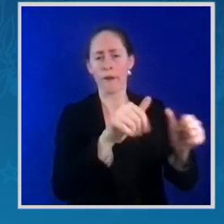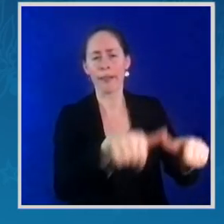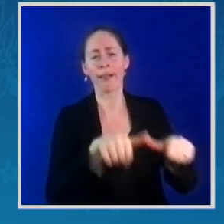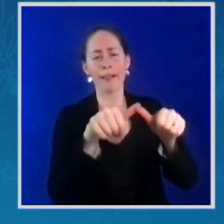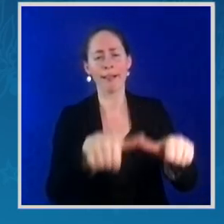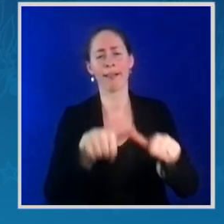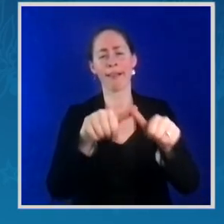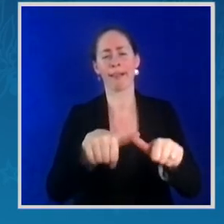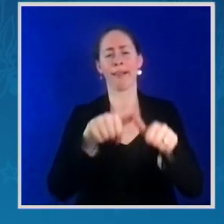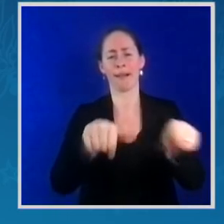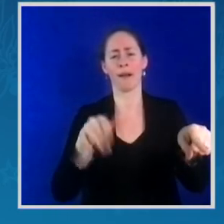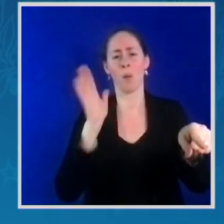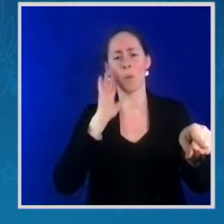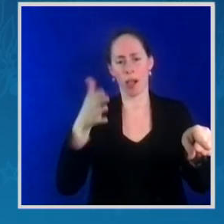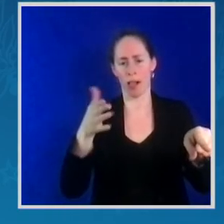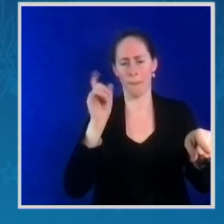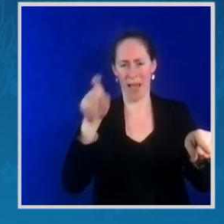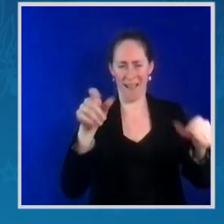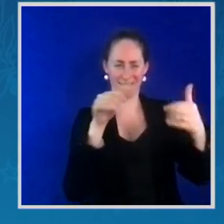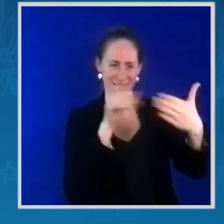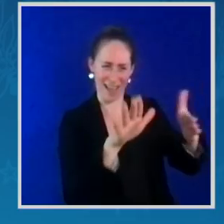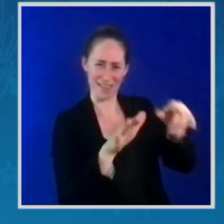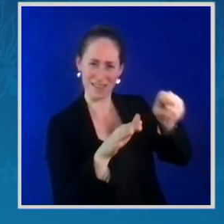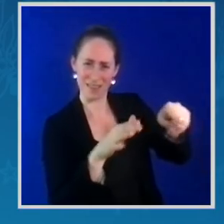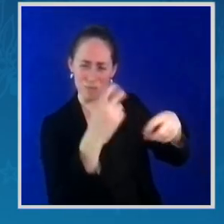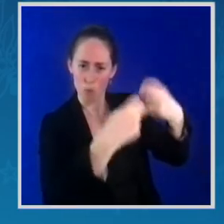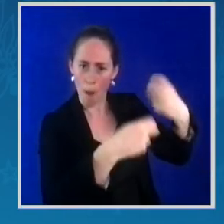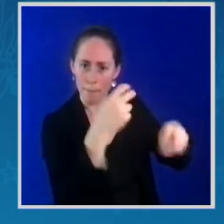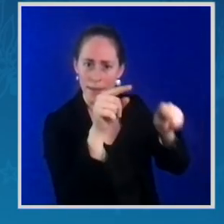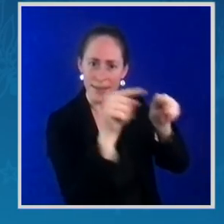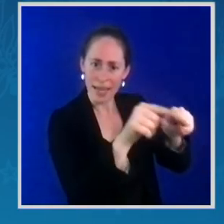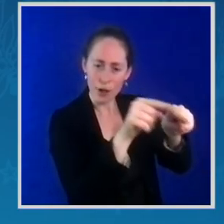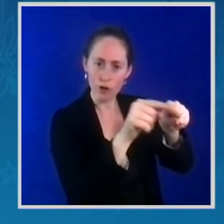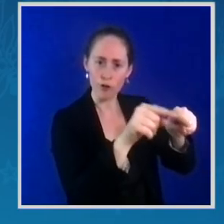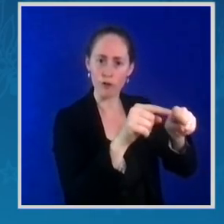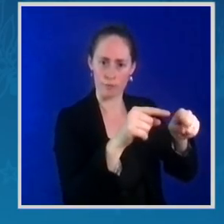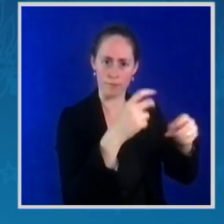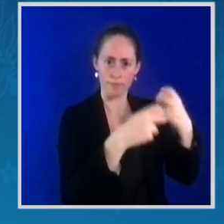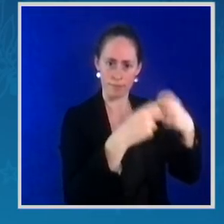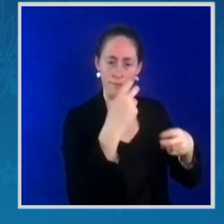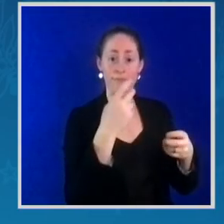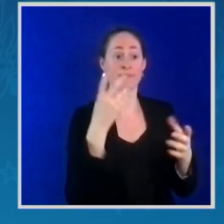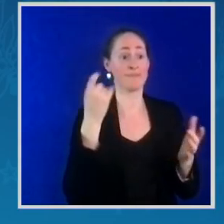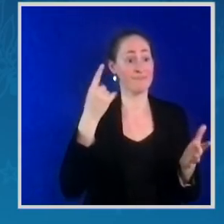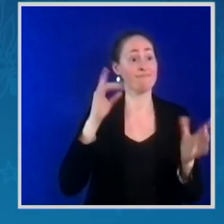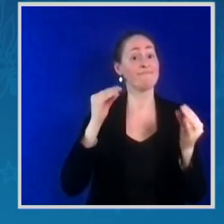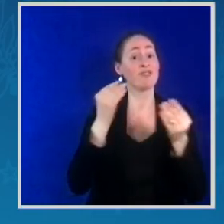it's something that can be dealt with overnight. That's my perspective. Moderator: And our last question --